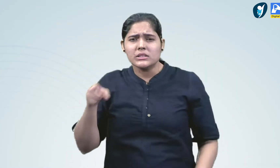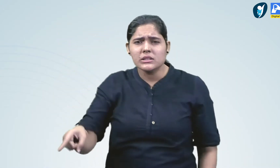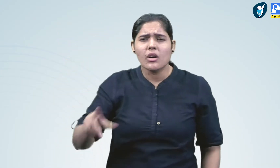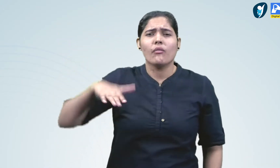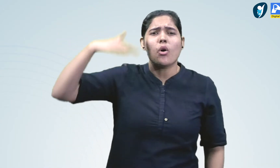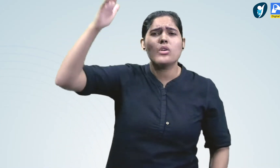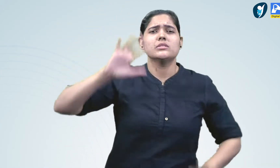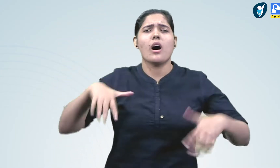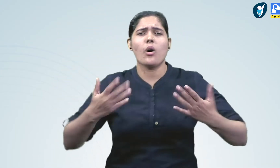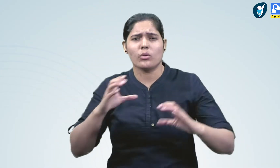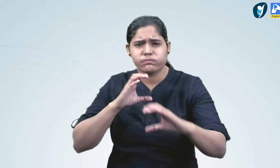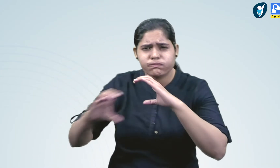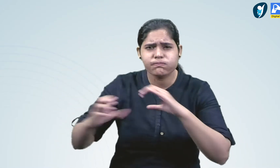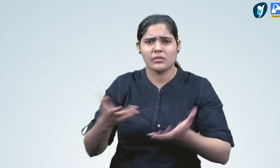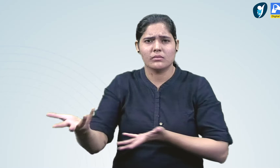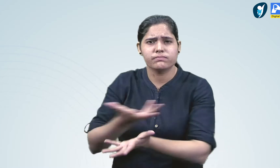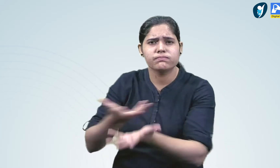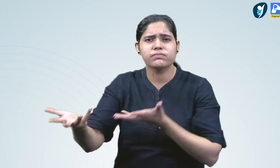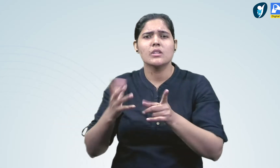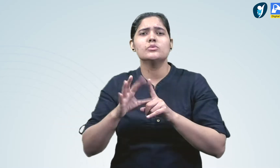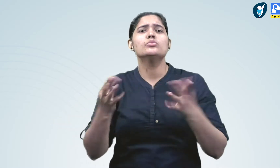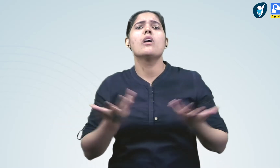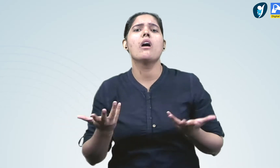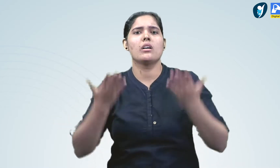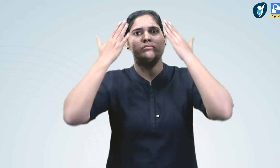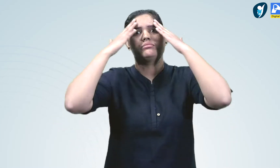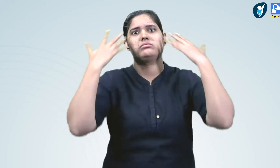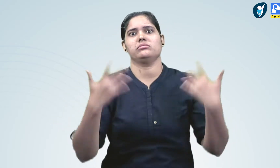They wonder how they will communicate and don't know what to do.